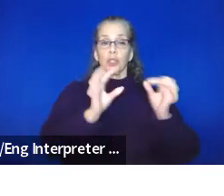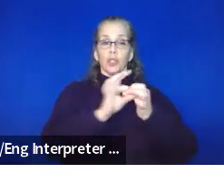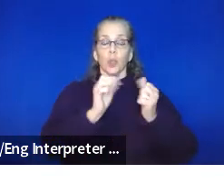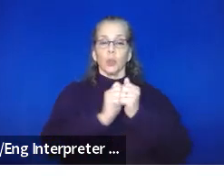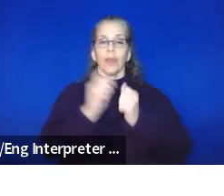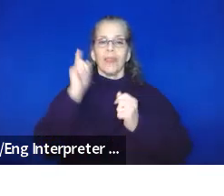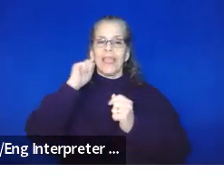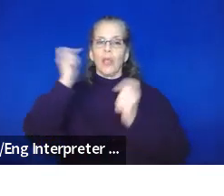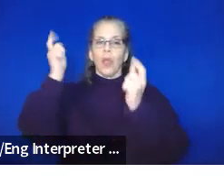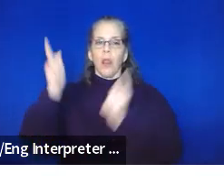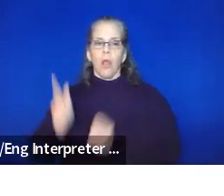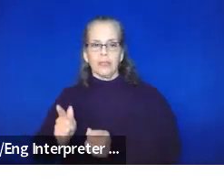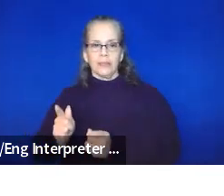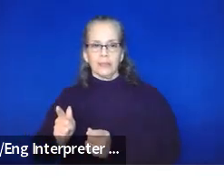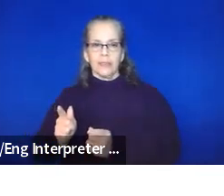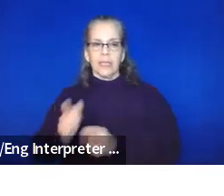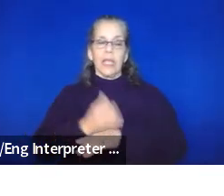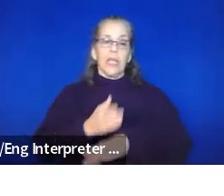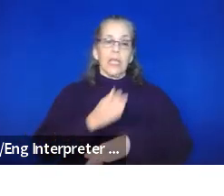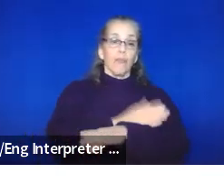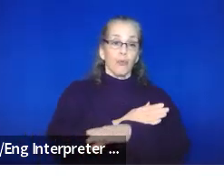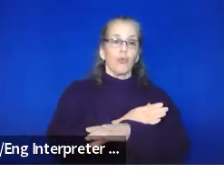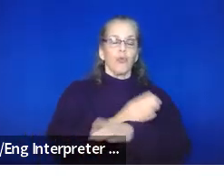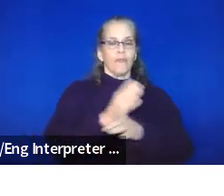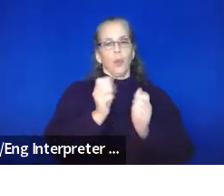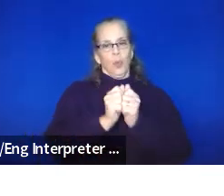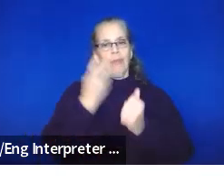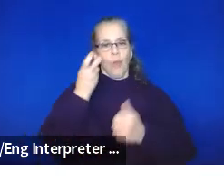and cochlear implant research as a faculty physician at Indiana University.